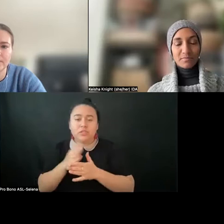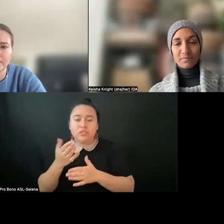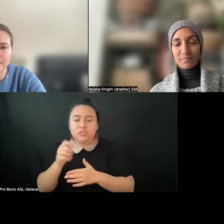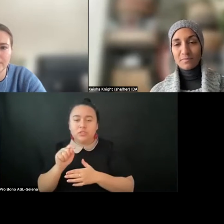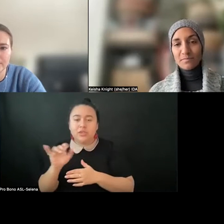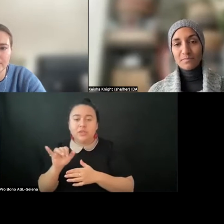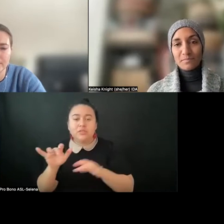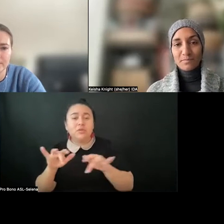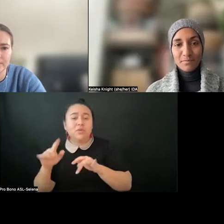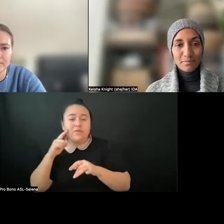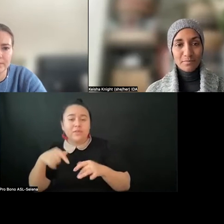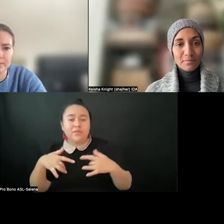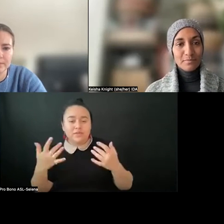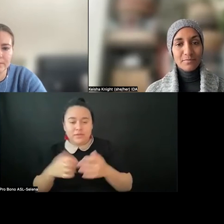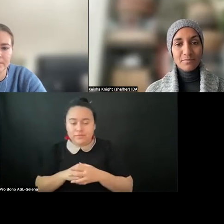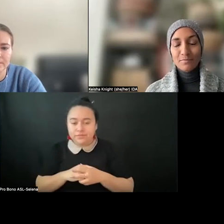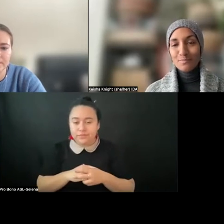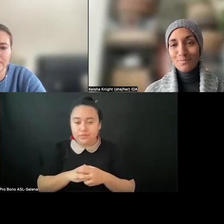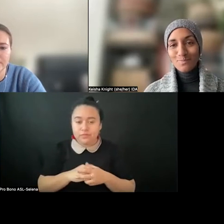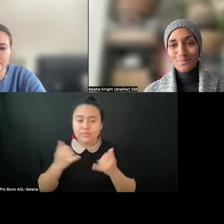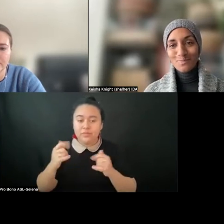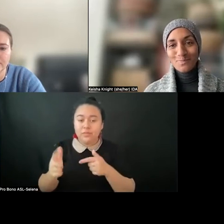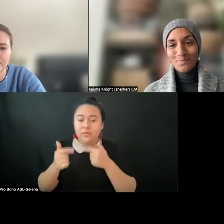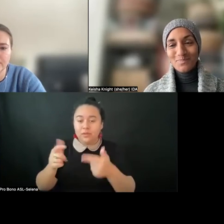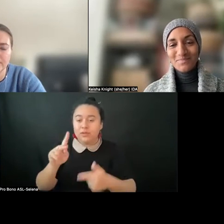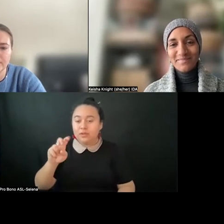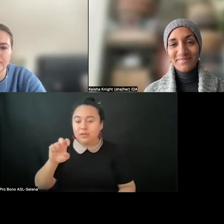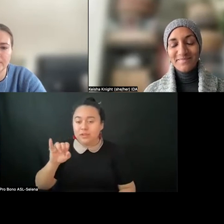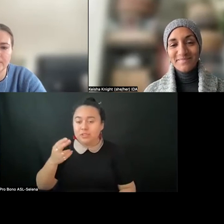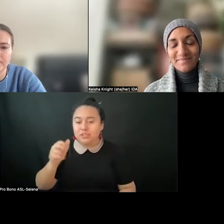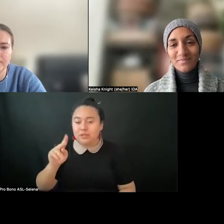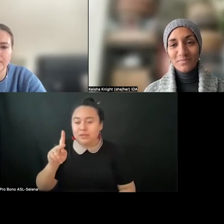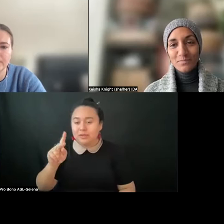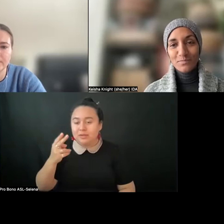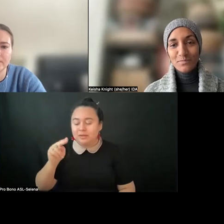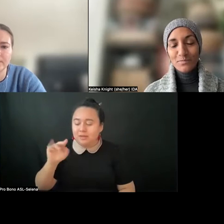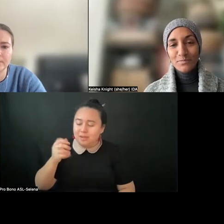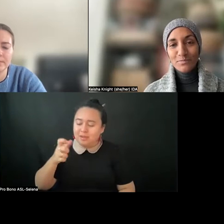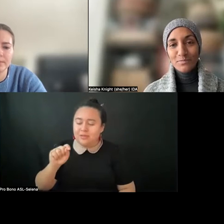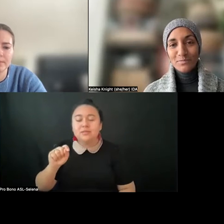So, now, I will pass this off to Keisha Knight, our director of funds, to get us started.